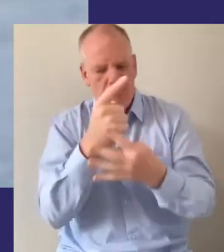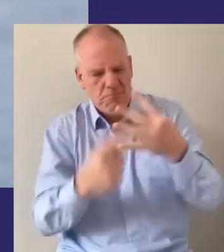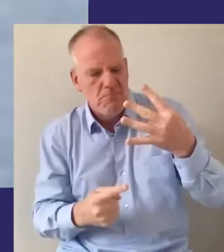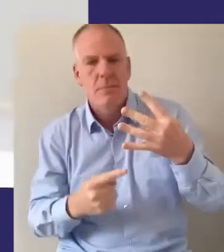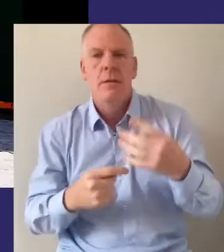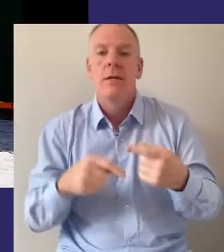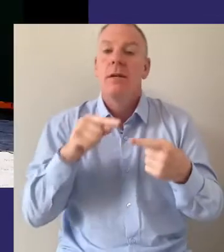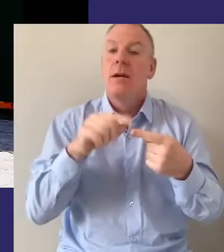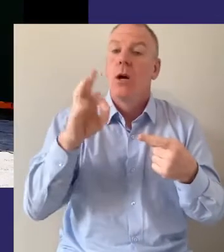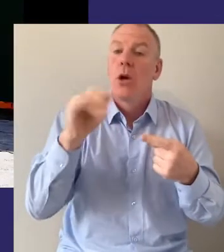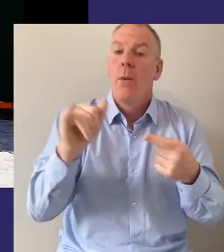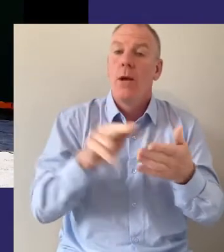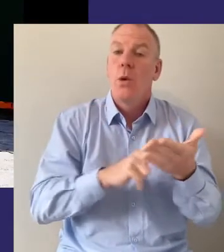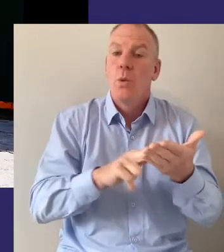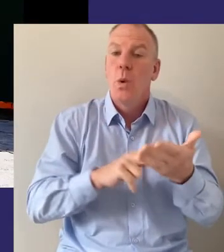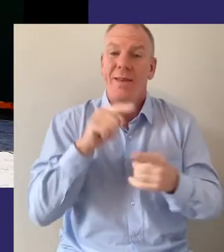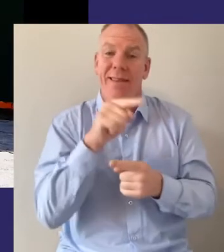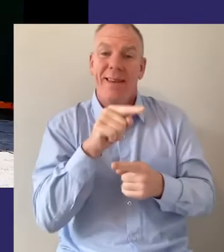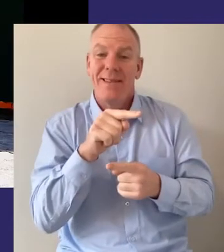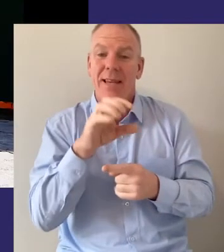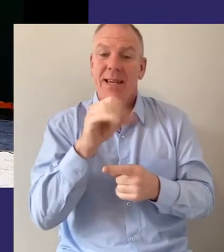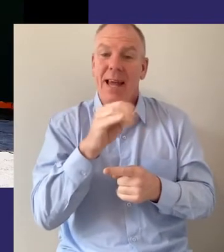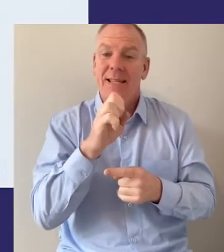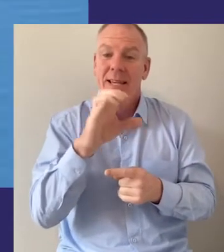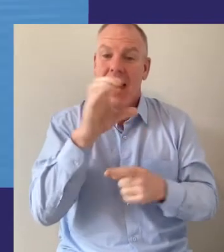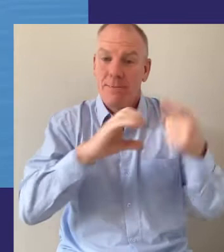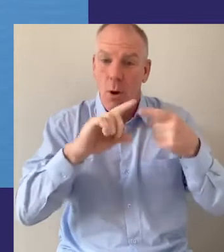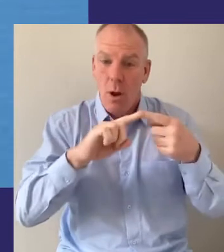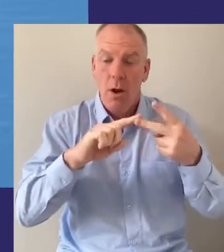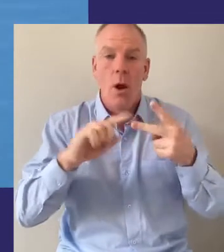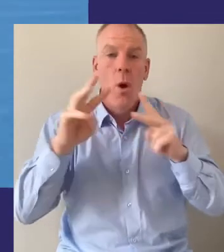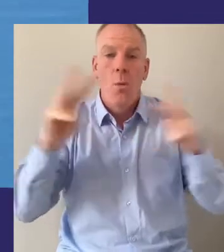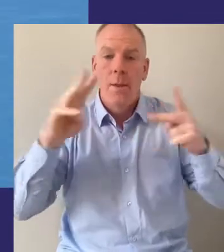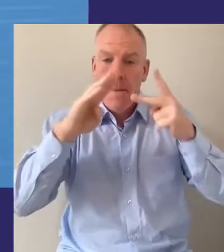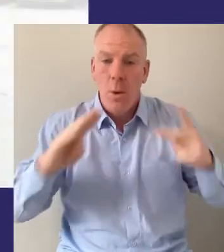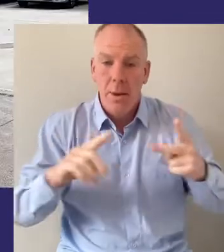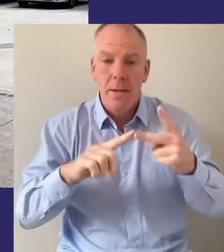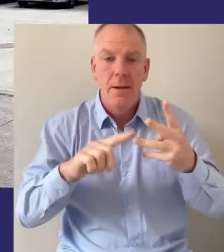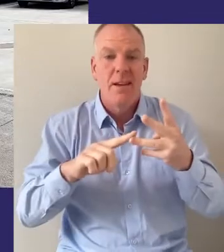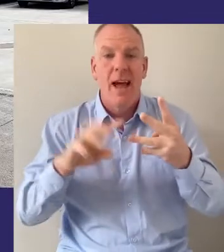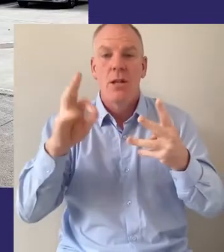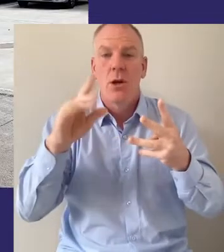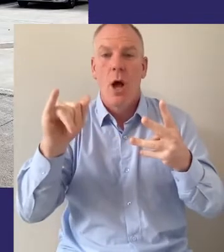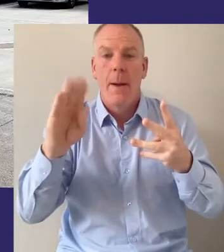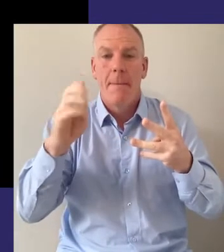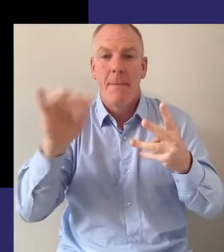ways. Here in Galway, some examples are the Celtic Explorer, weather buoys, Argo floats, and the Galway Bay Observatory.